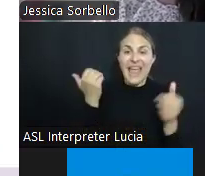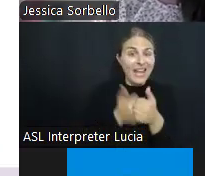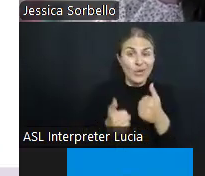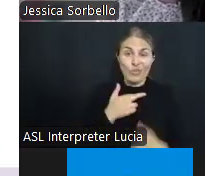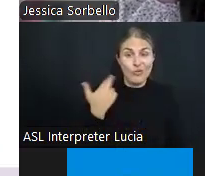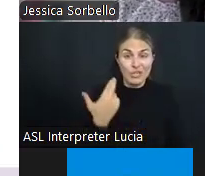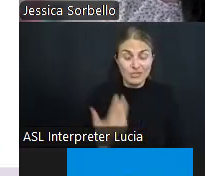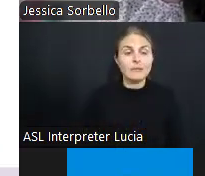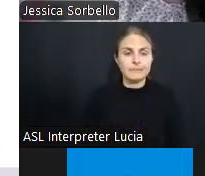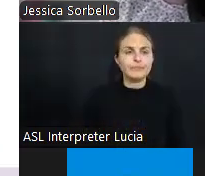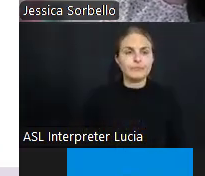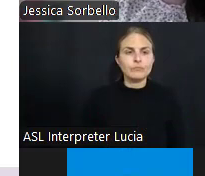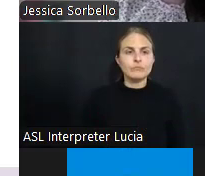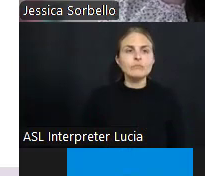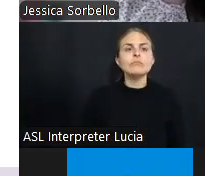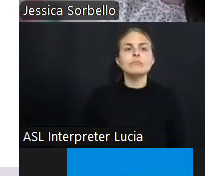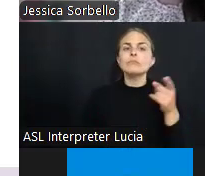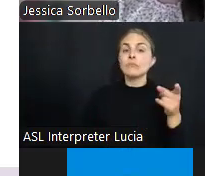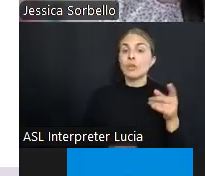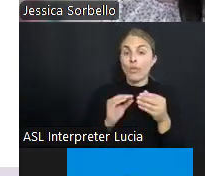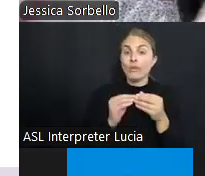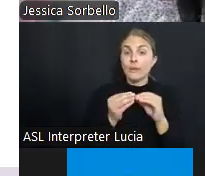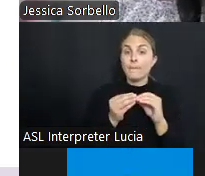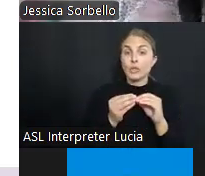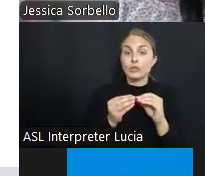know, we know 16 people a day is shocking, and really hard